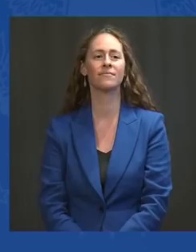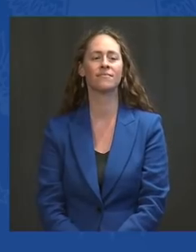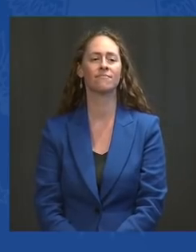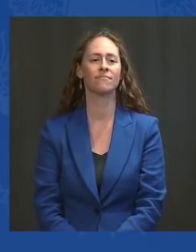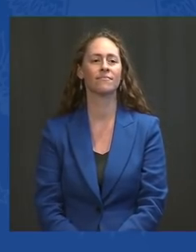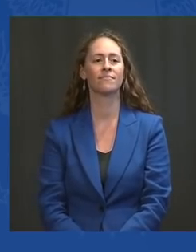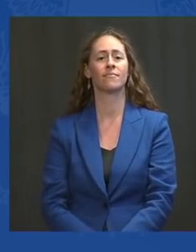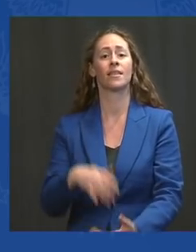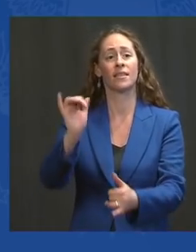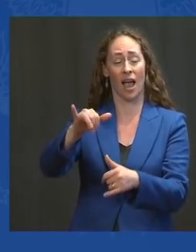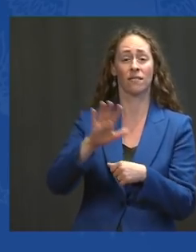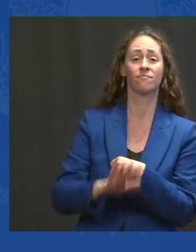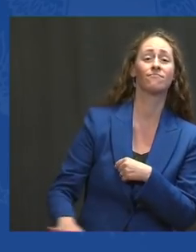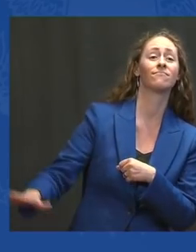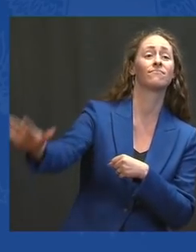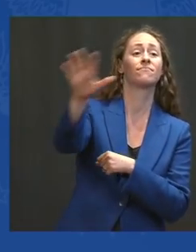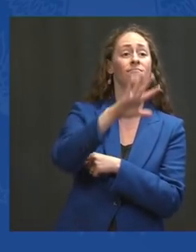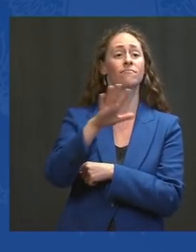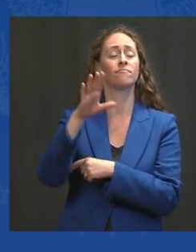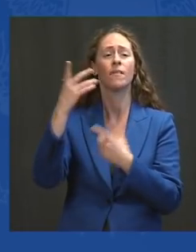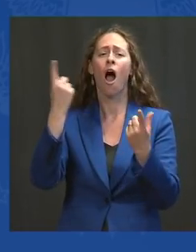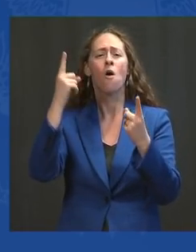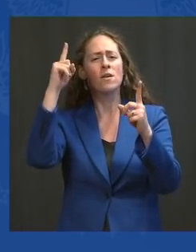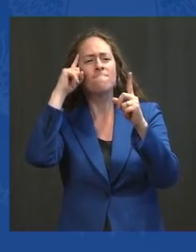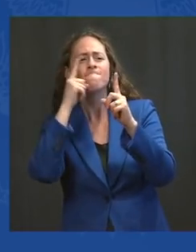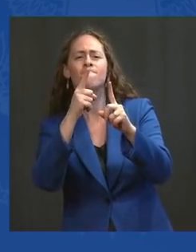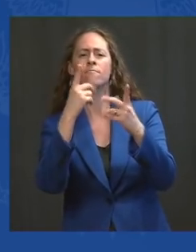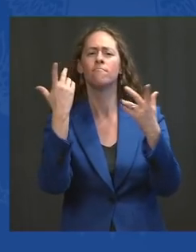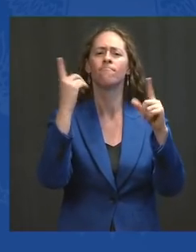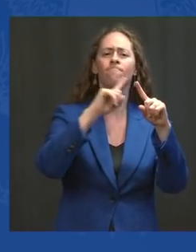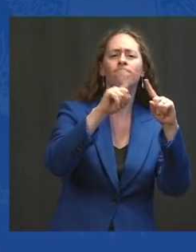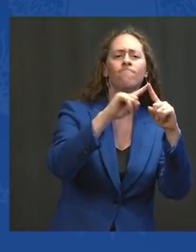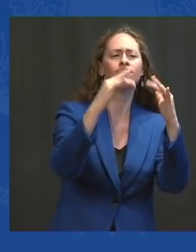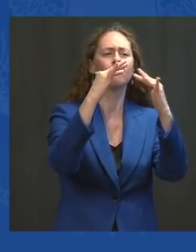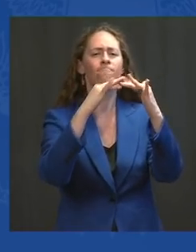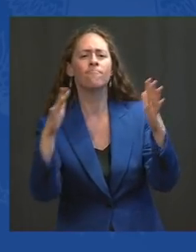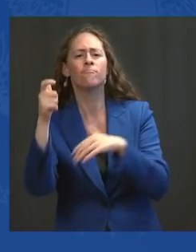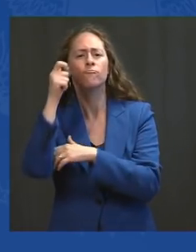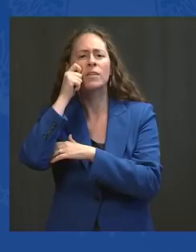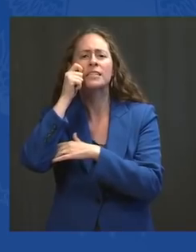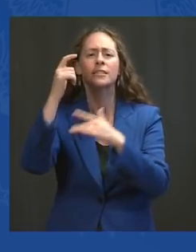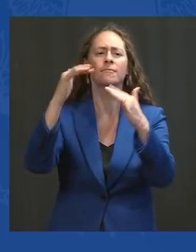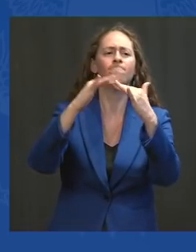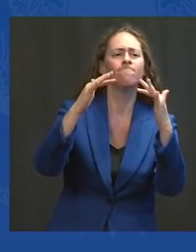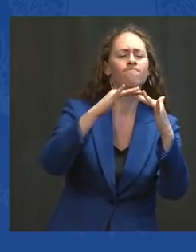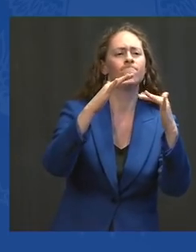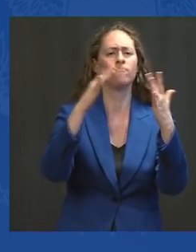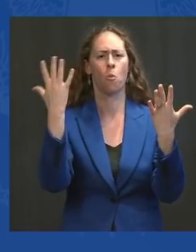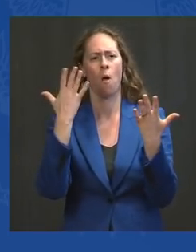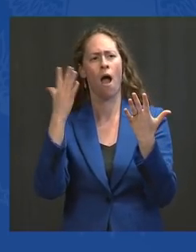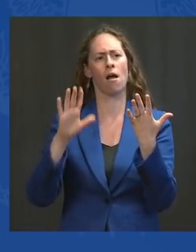of every background exercised their right to vote. They voted early. They voted absentee.